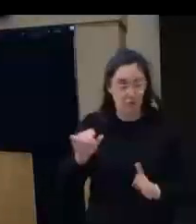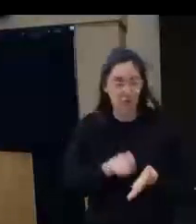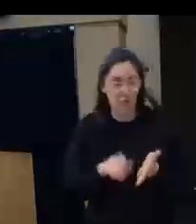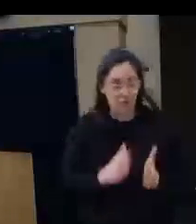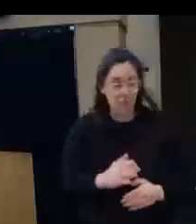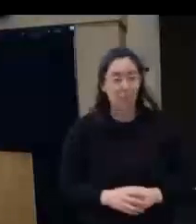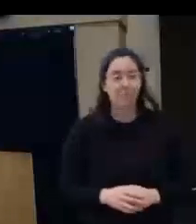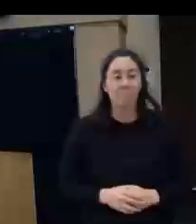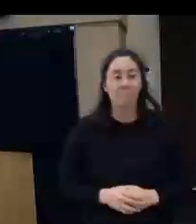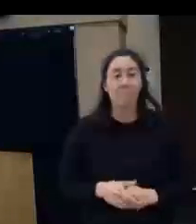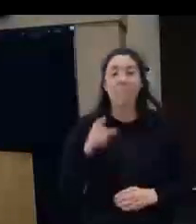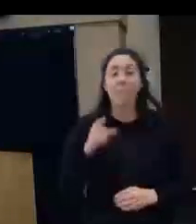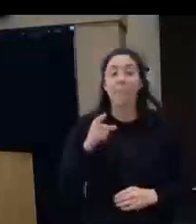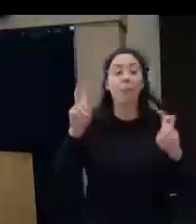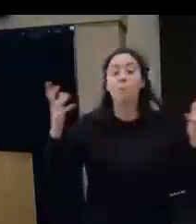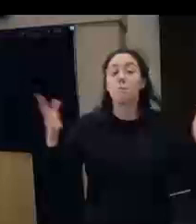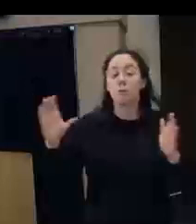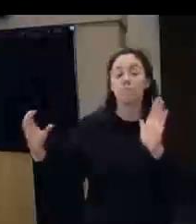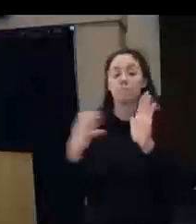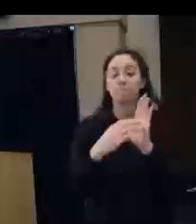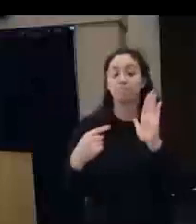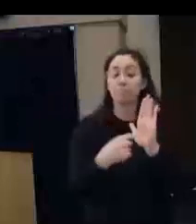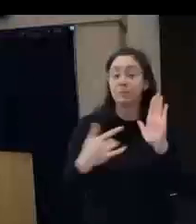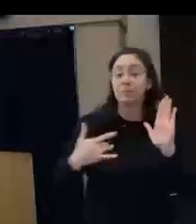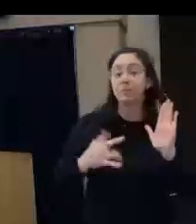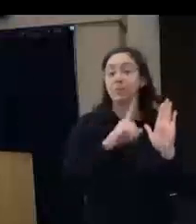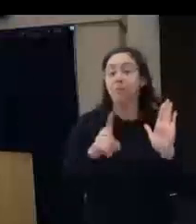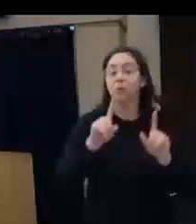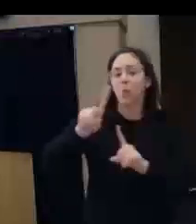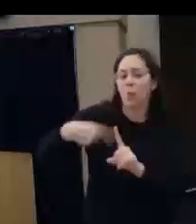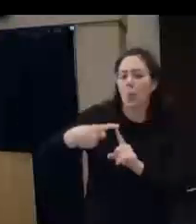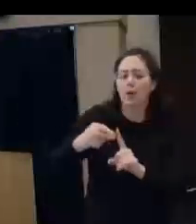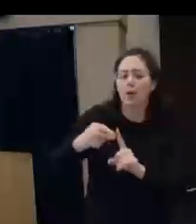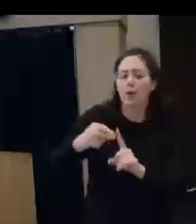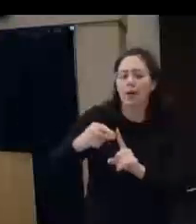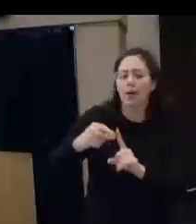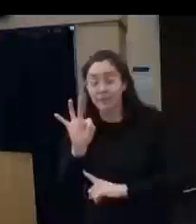a group for whom the question is typically when not if medical significant medical sequele will